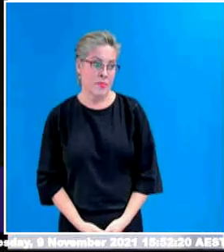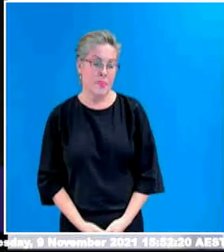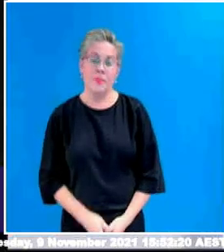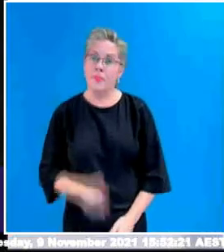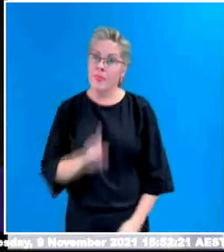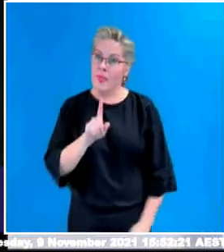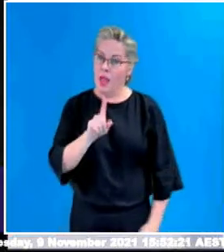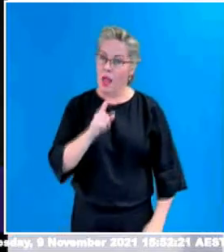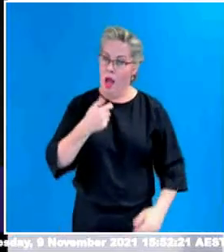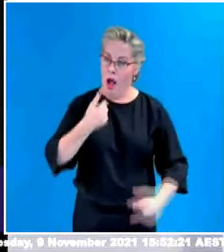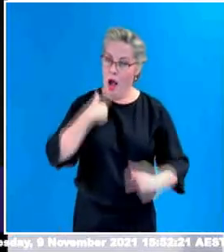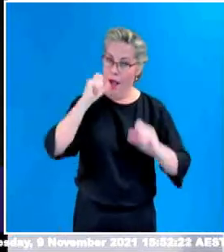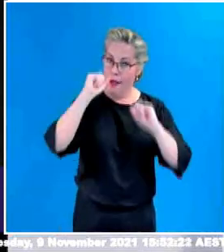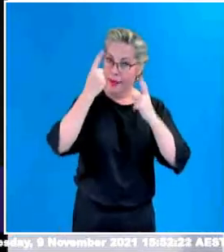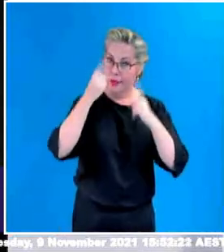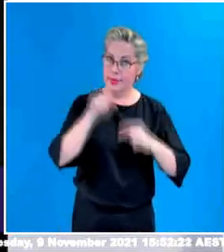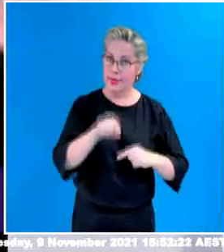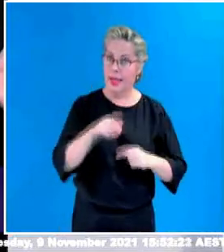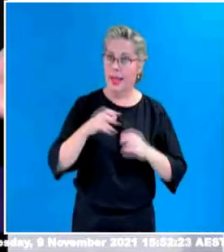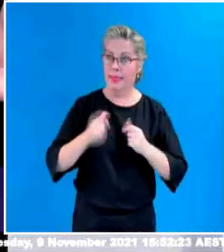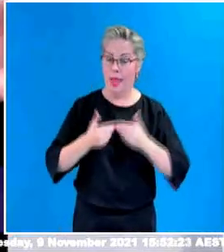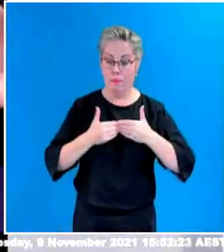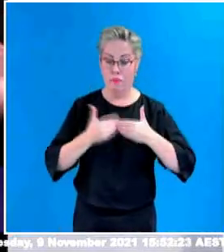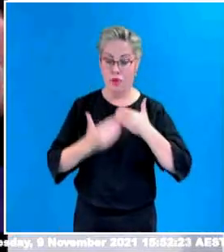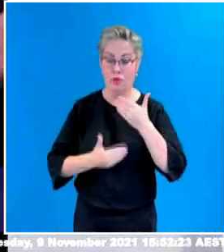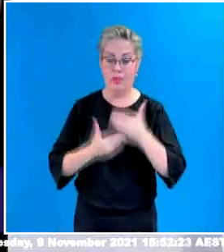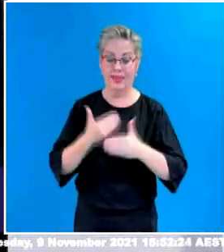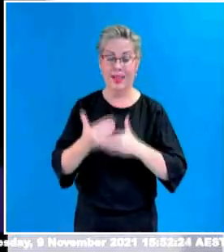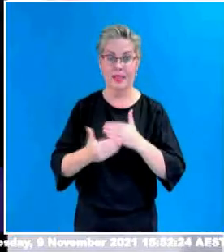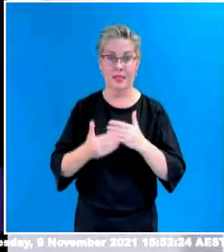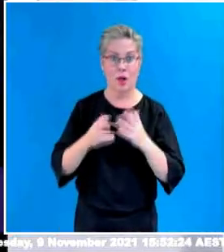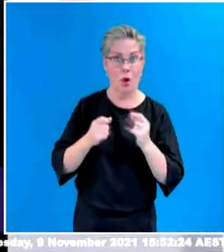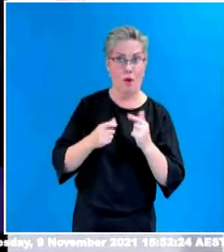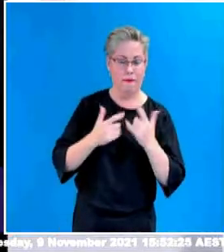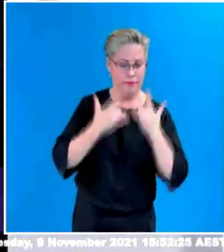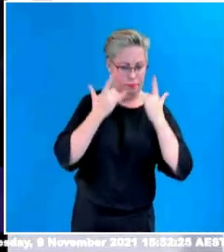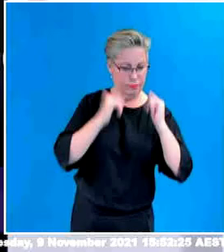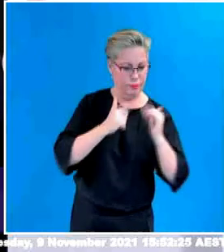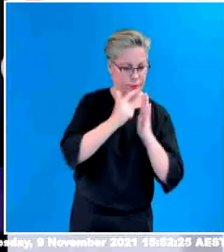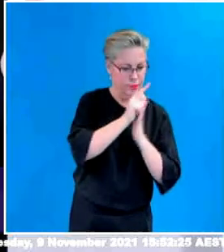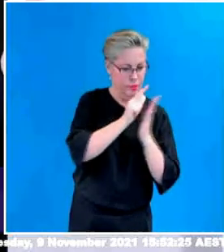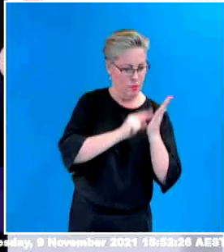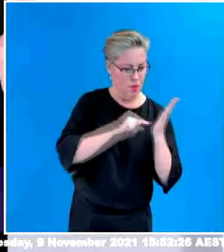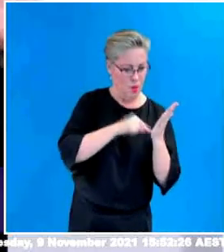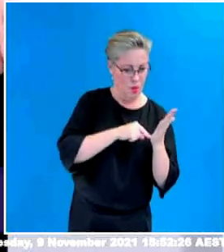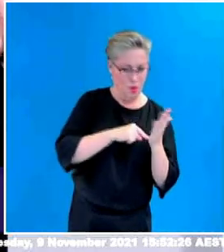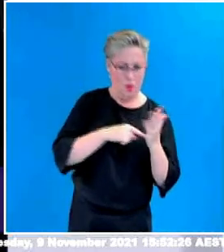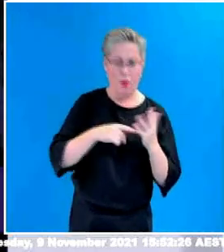policies and programs was not just a one-off, at some time prior to July 2008.